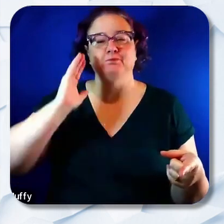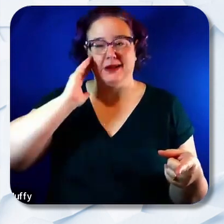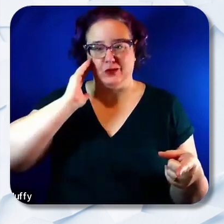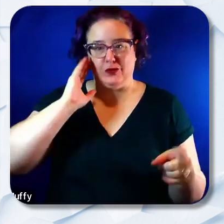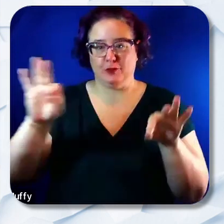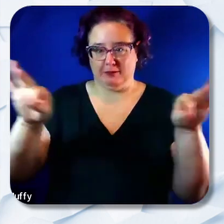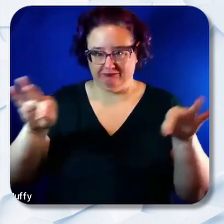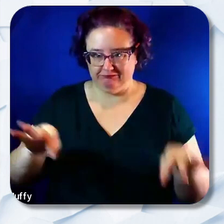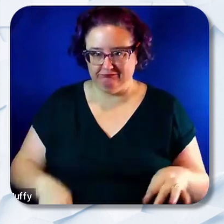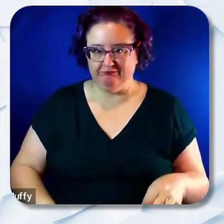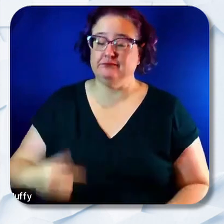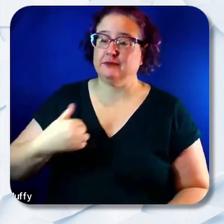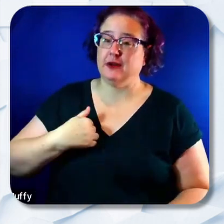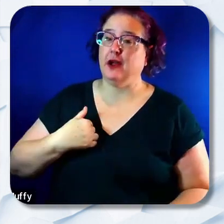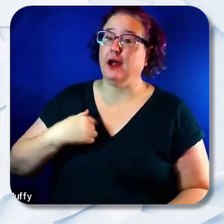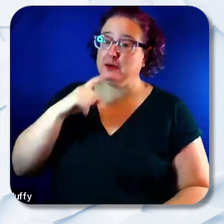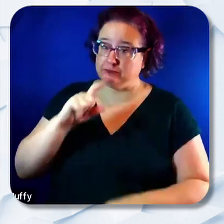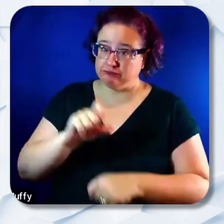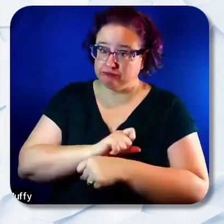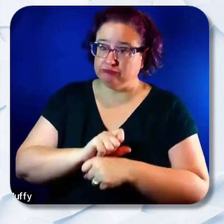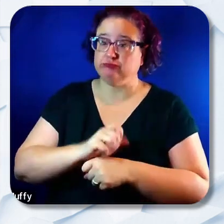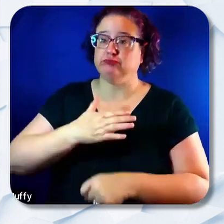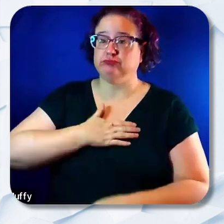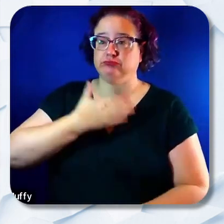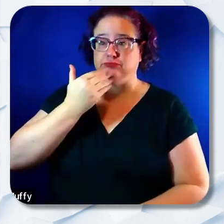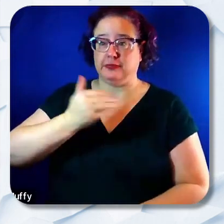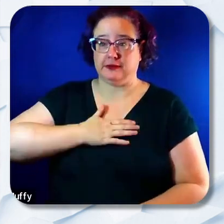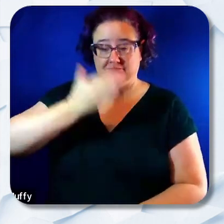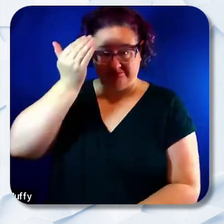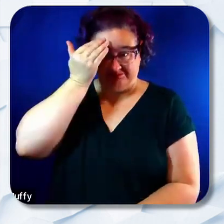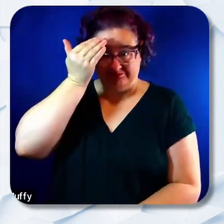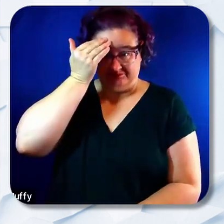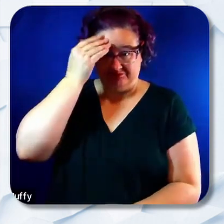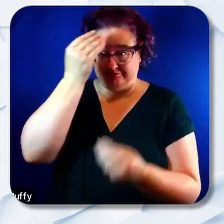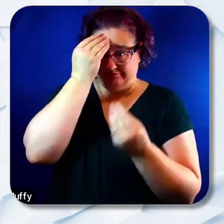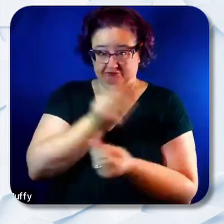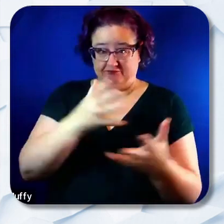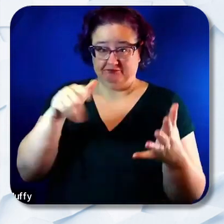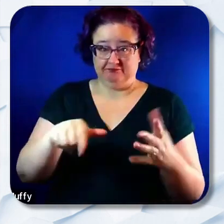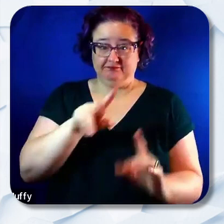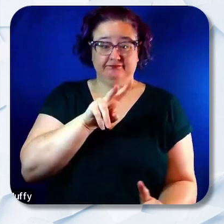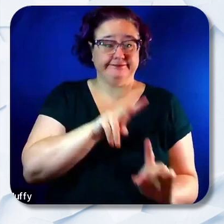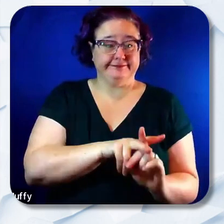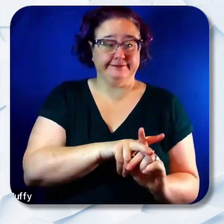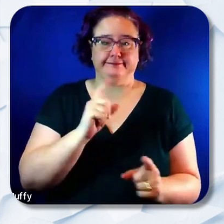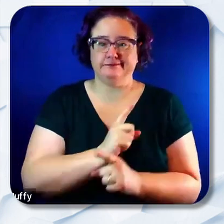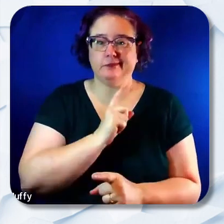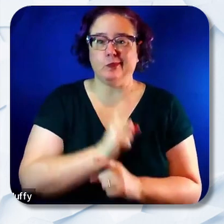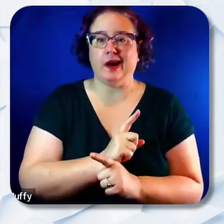I hereby certify that to the best of my knowledge, the information in this application is correct and complete.